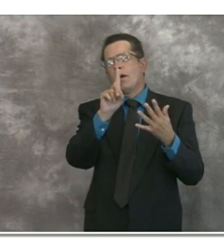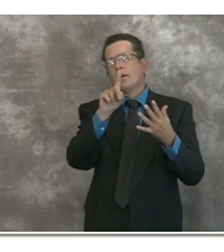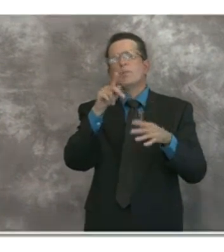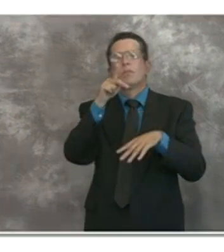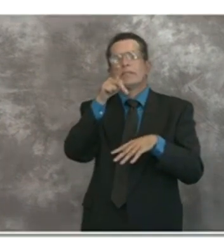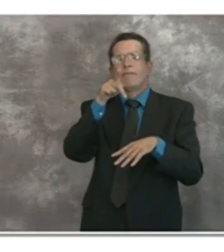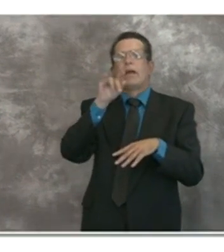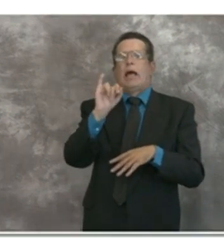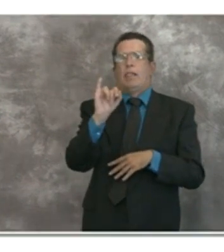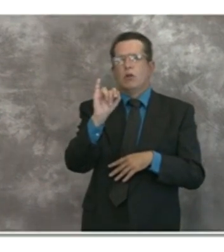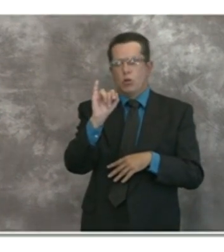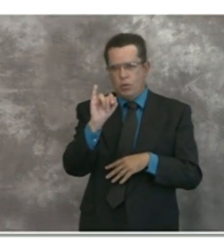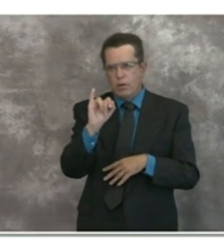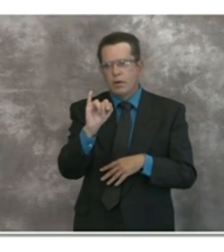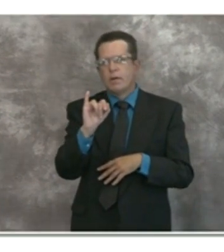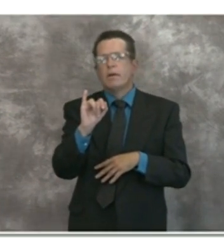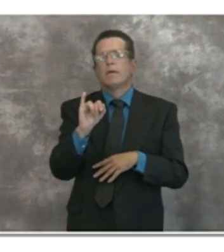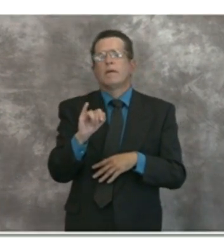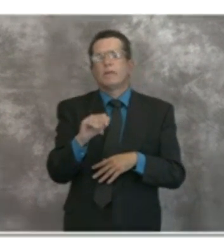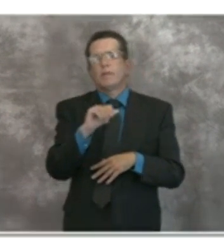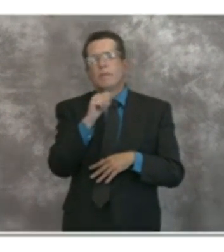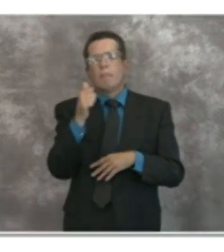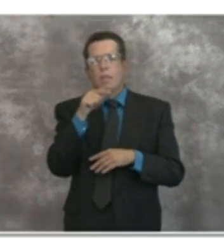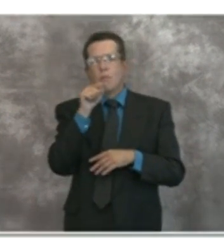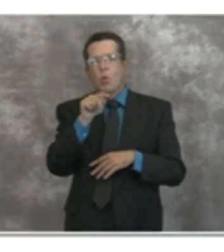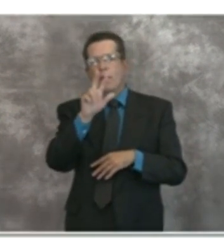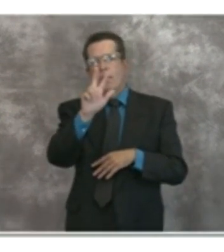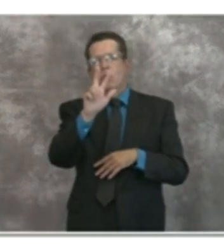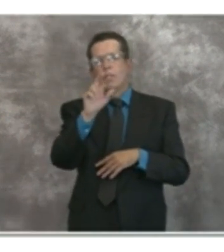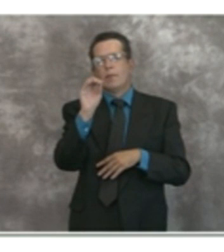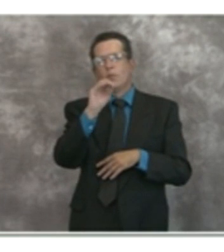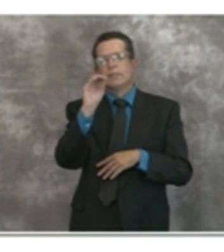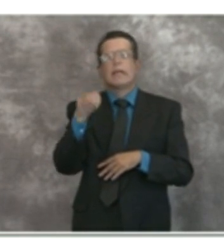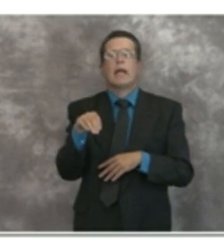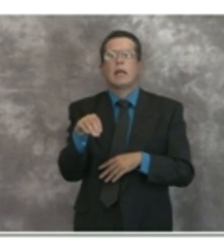123 OF 43% OF WHITE 30 OR 10% ARE ASIAN 8 OR 3% OR BLACK OR AFRICAN-AMERICAN ONE WILL 0.3%